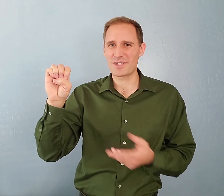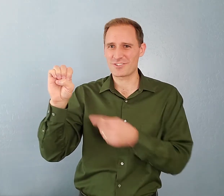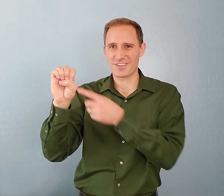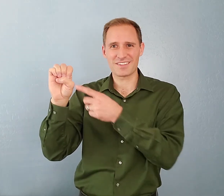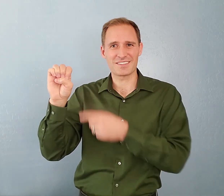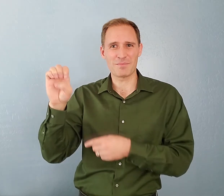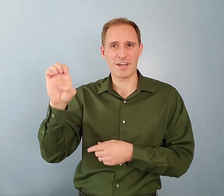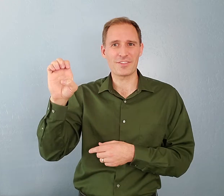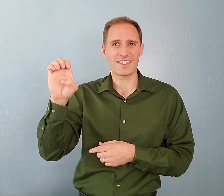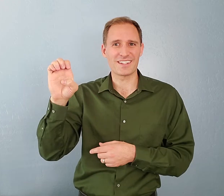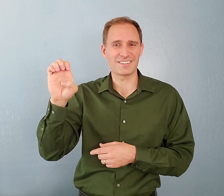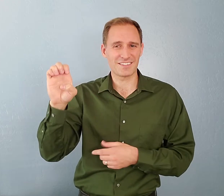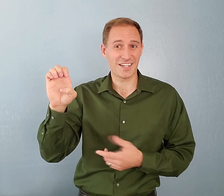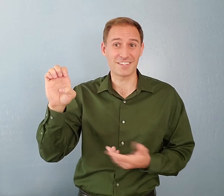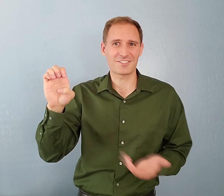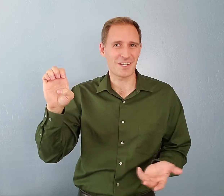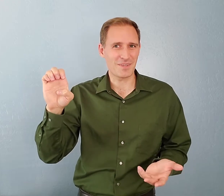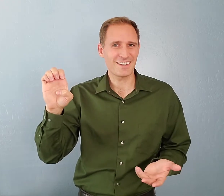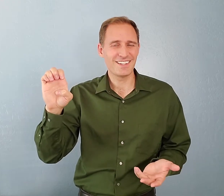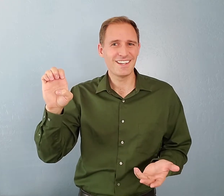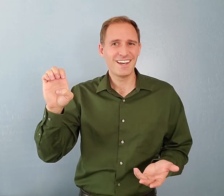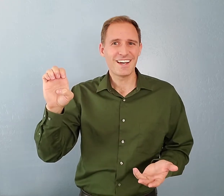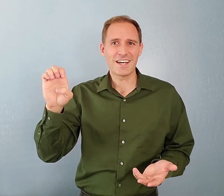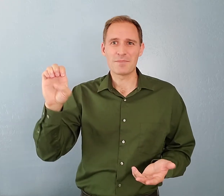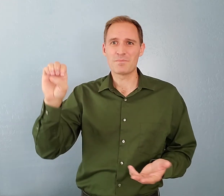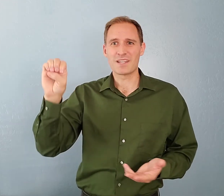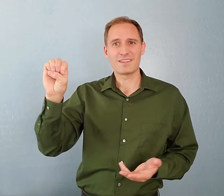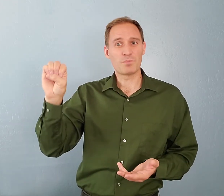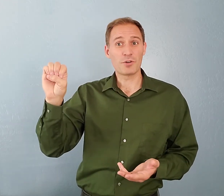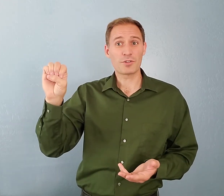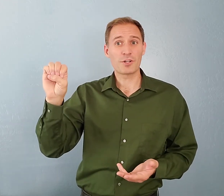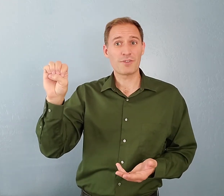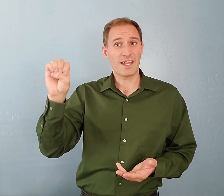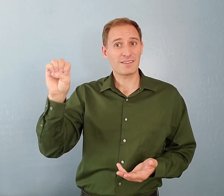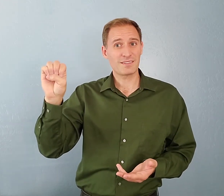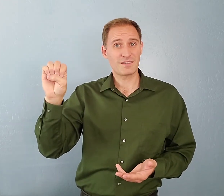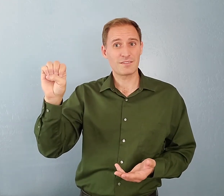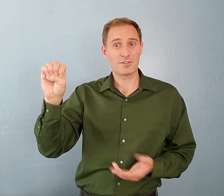picture this as a mouth and he's screaming but both are correct, so you'll